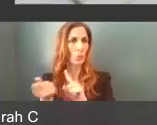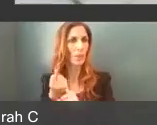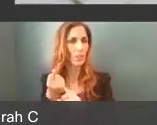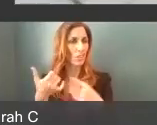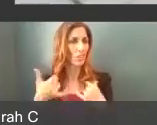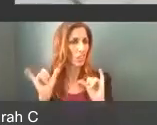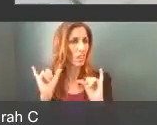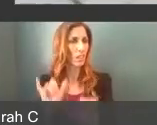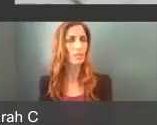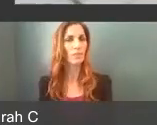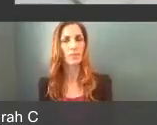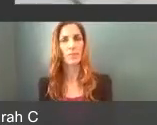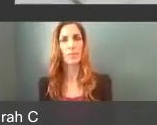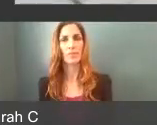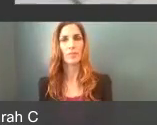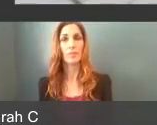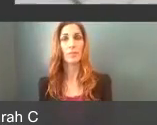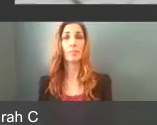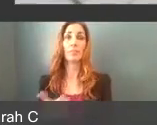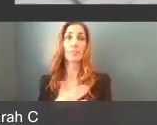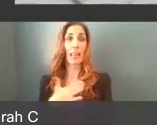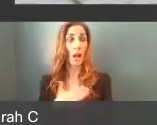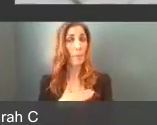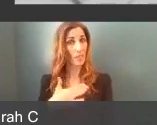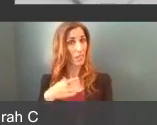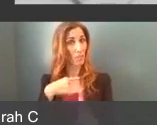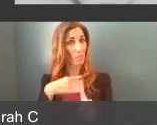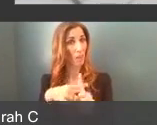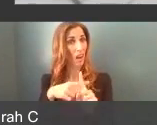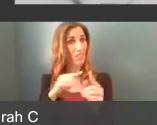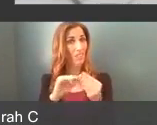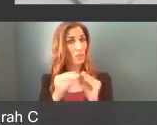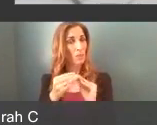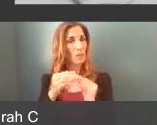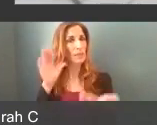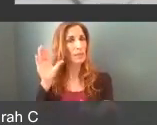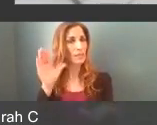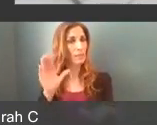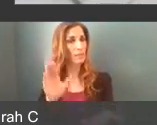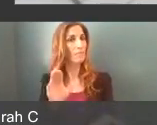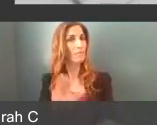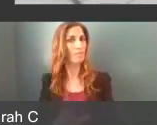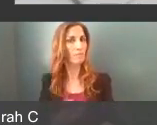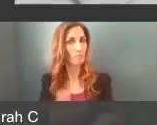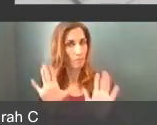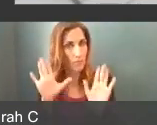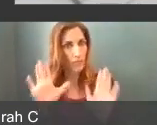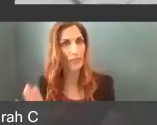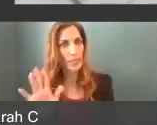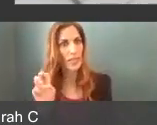Happily, our number of cases continues to go down steadily, which is fantastic news, but our vaccine